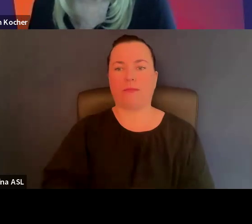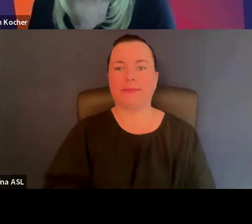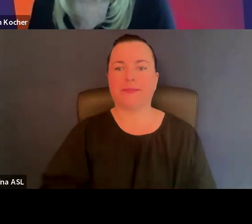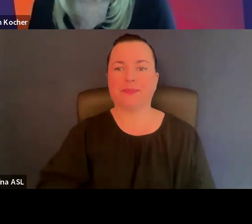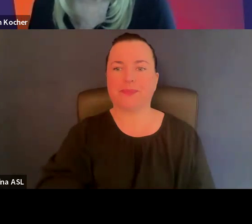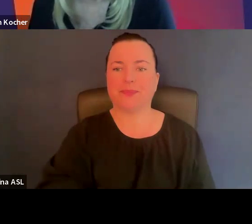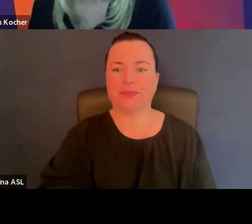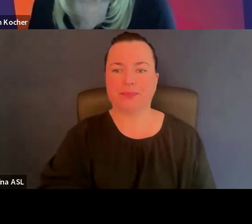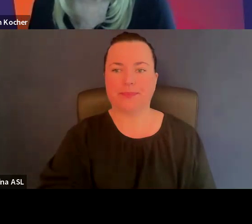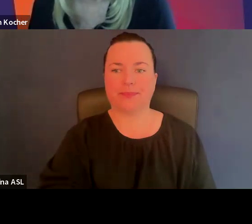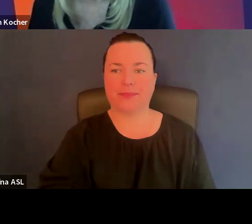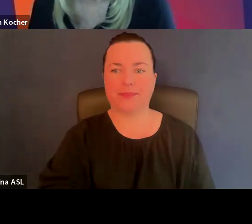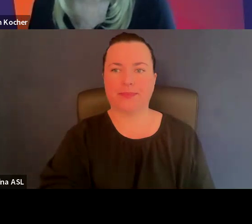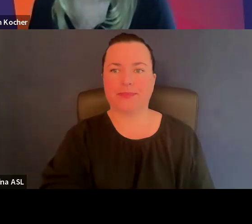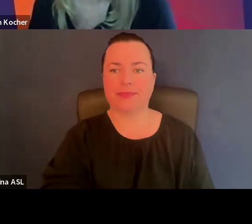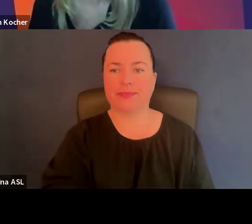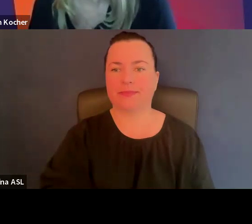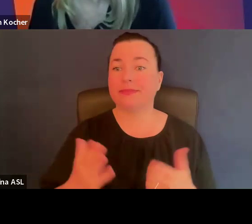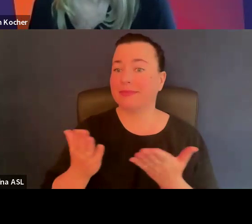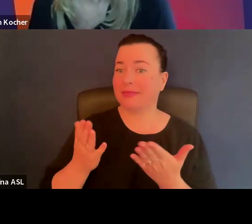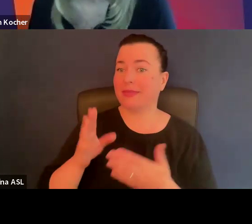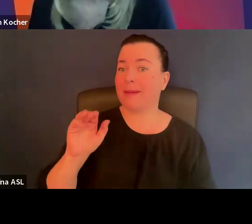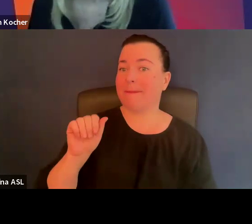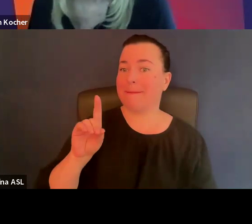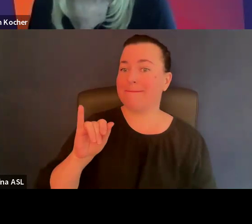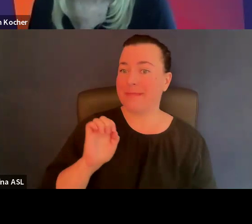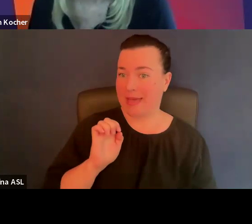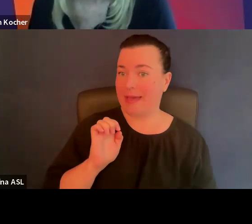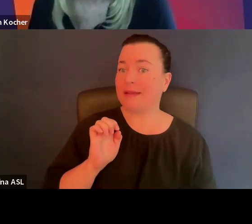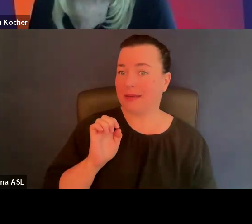[Maddie] And this is Maddie. For folks that have answered,